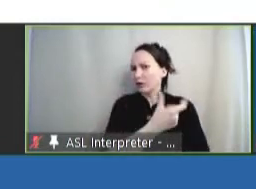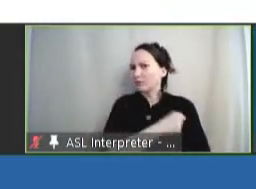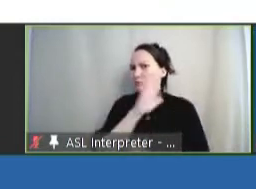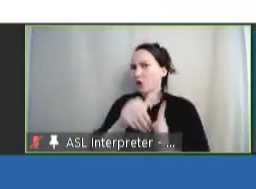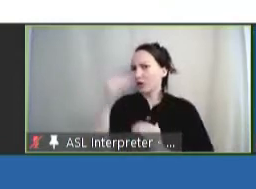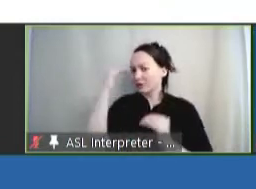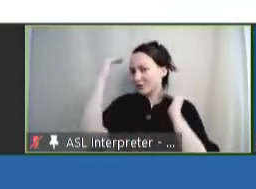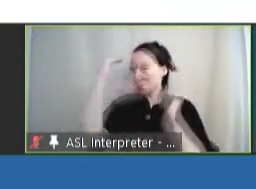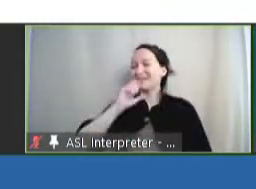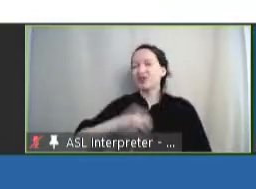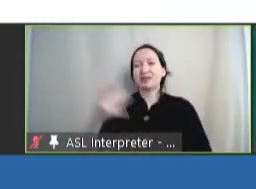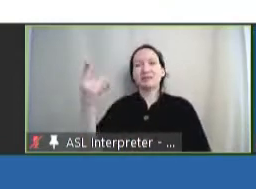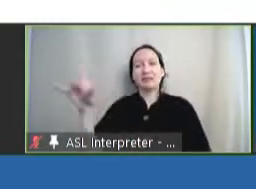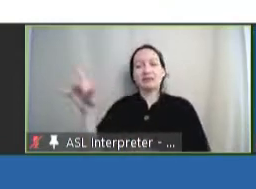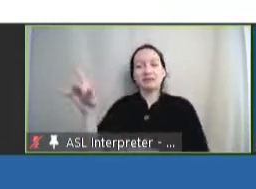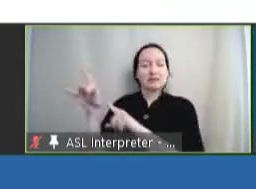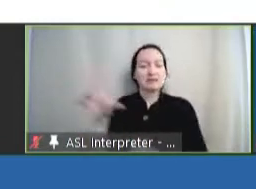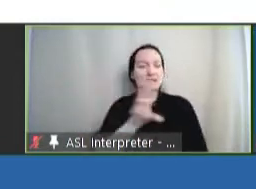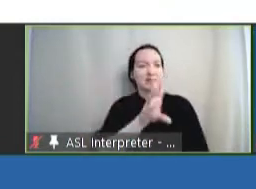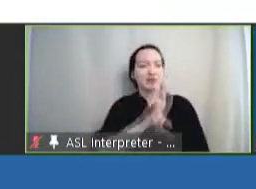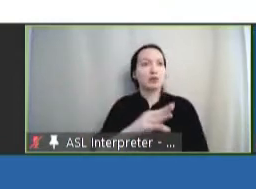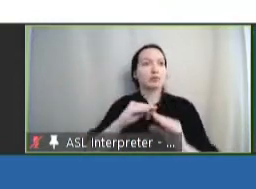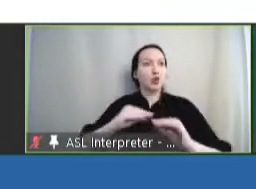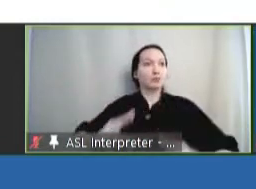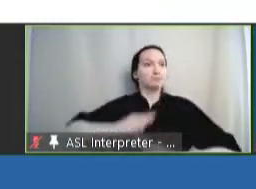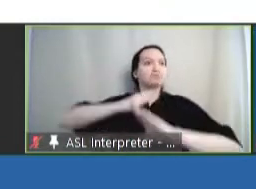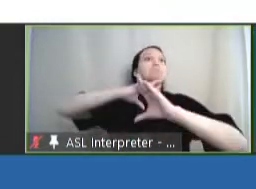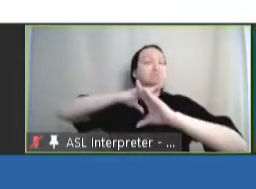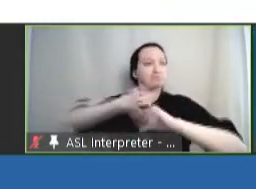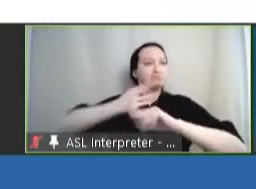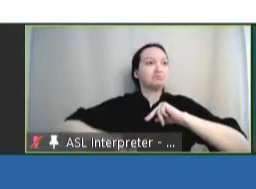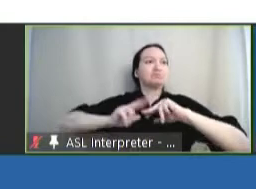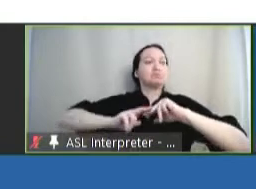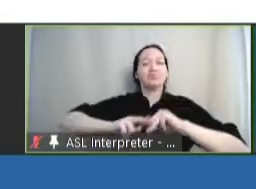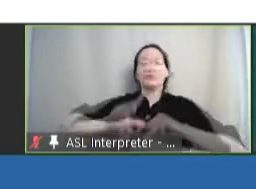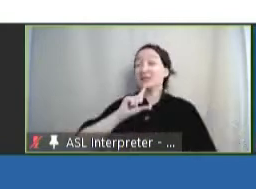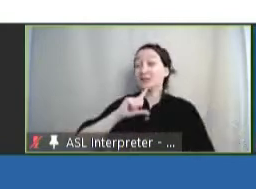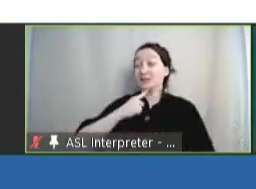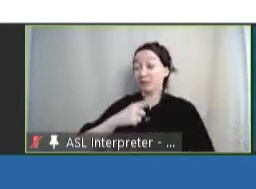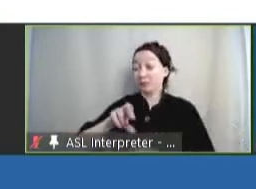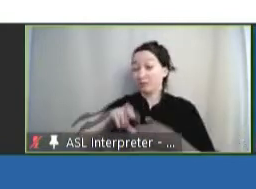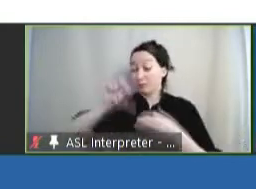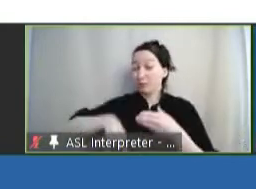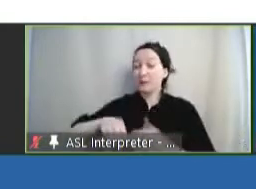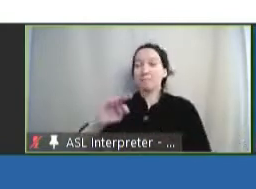18 to 64 were even more protective for preventing severe outcomes in Medicare beneficiaries